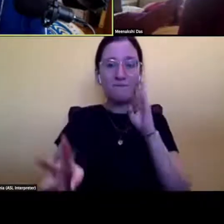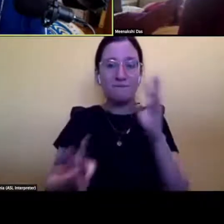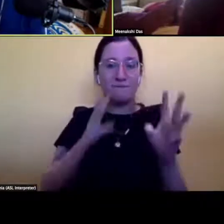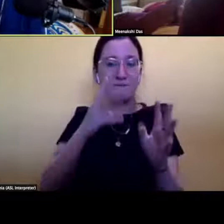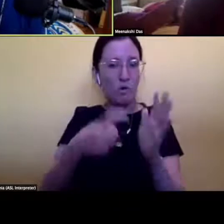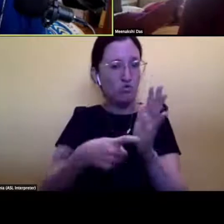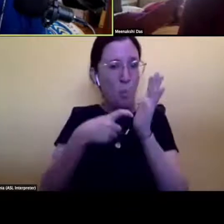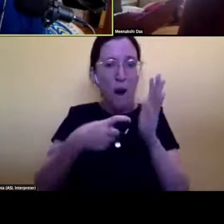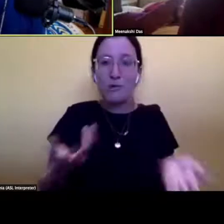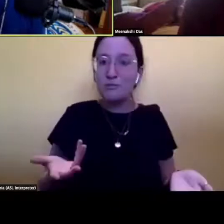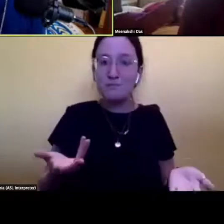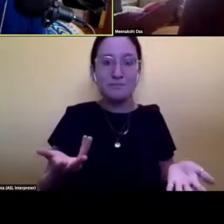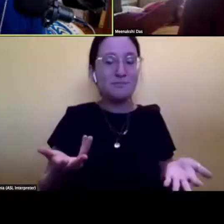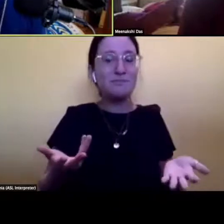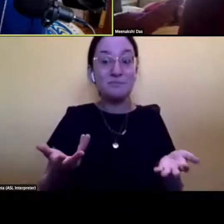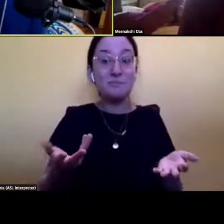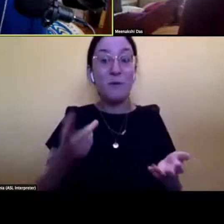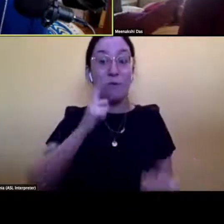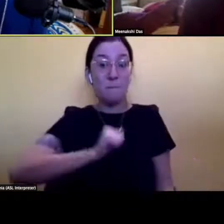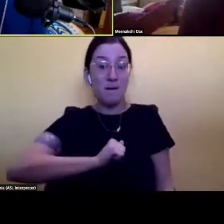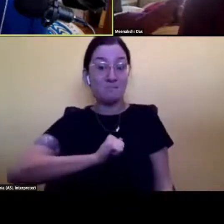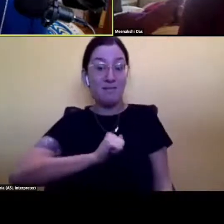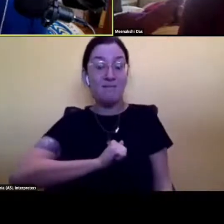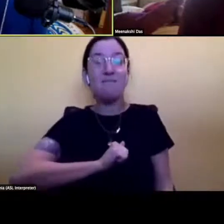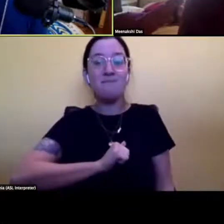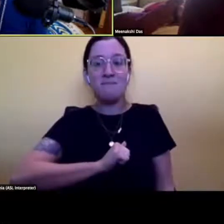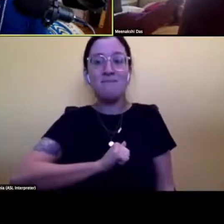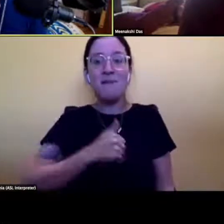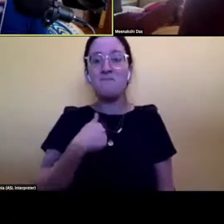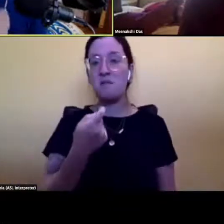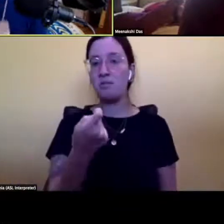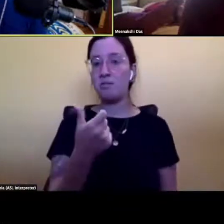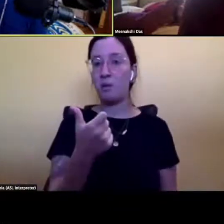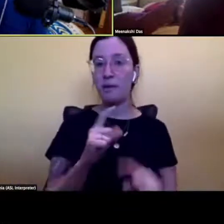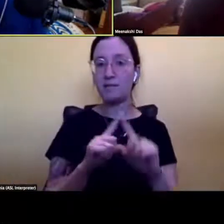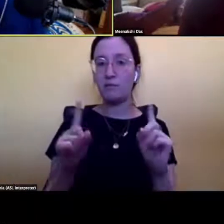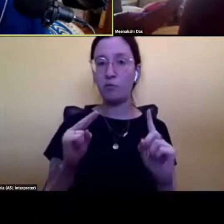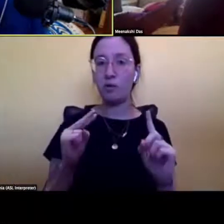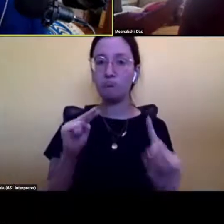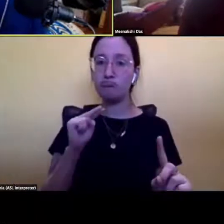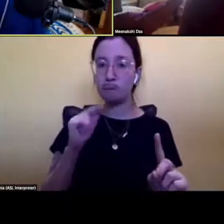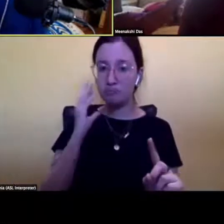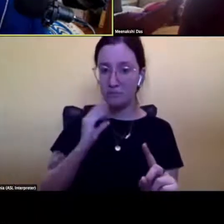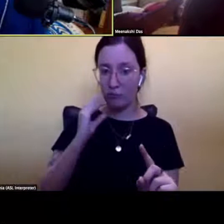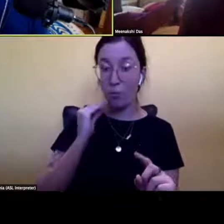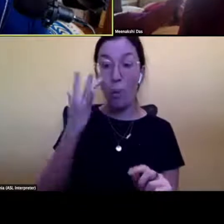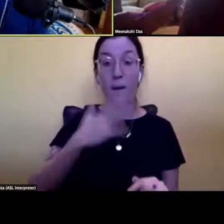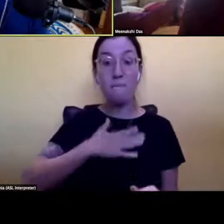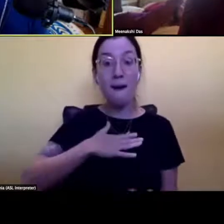I think for me I had a little bit of a different experience because my disability was something